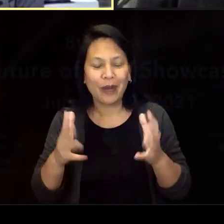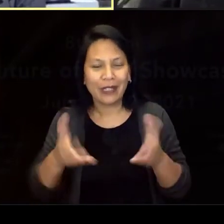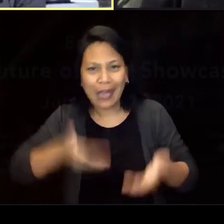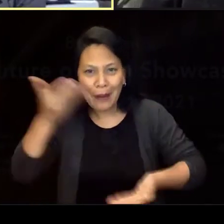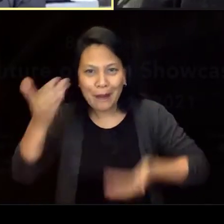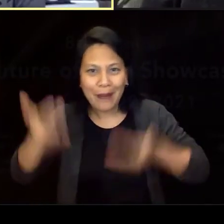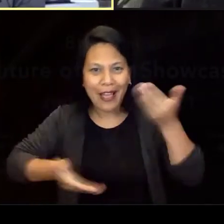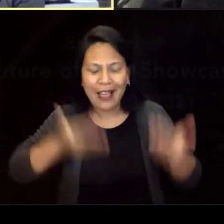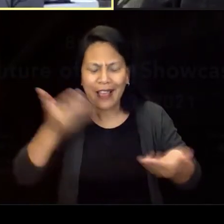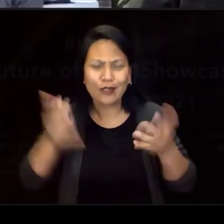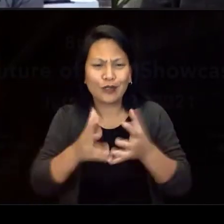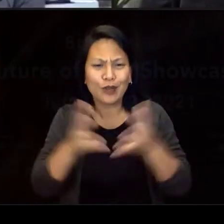Christina.